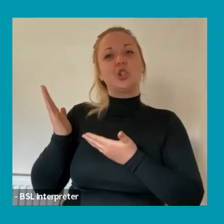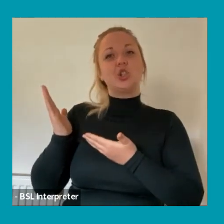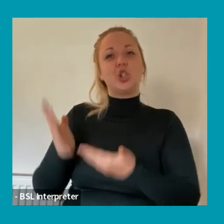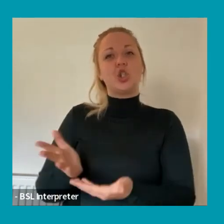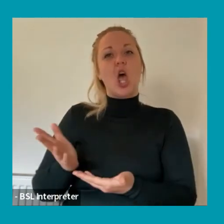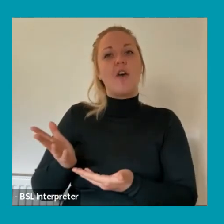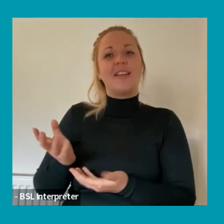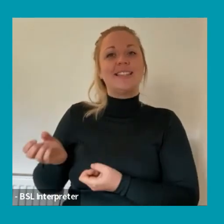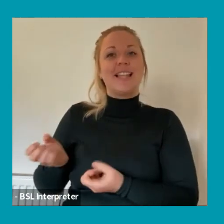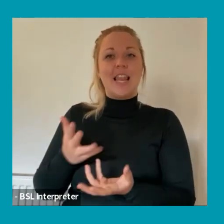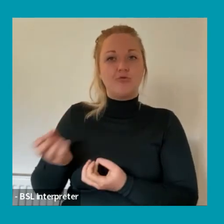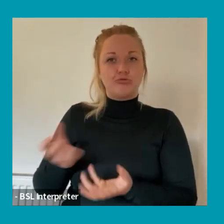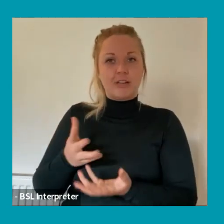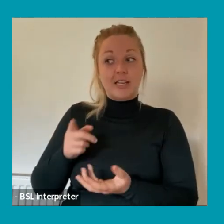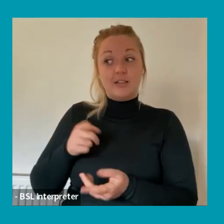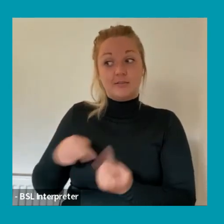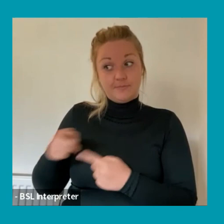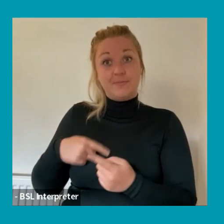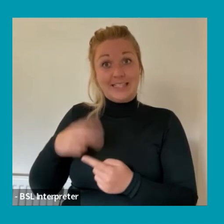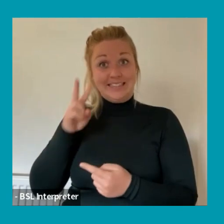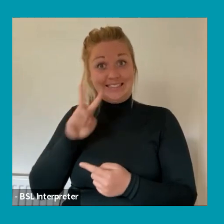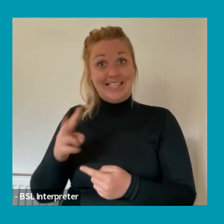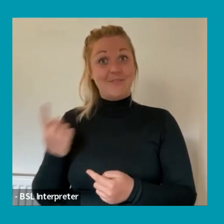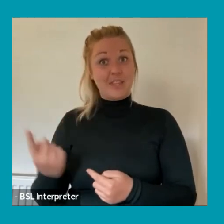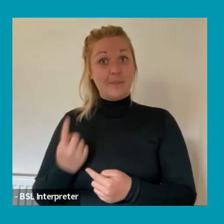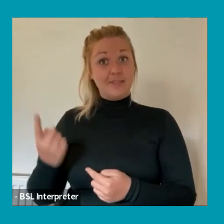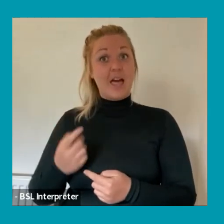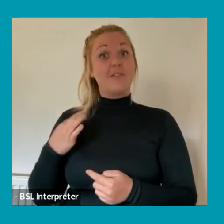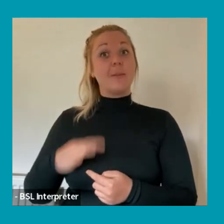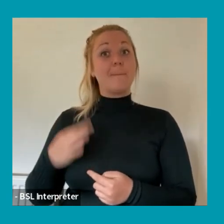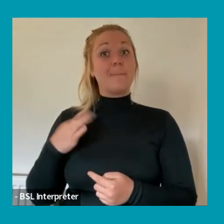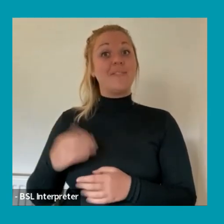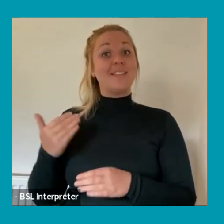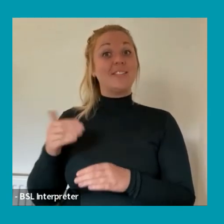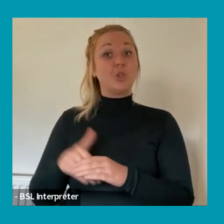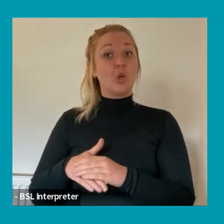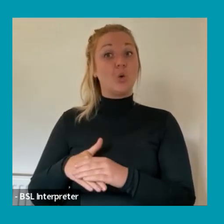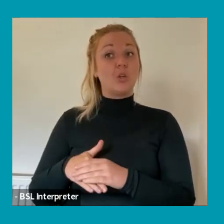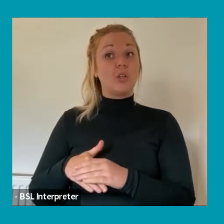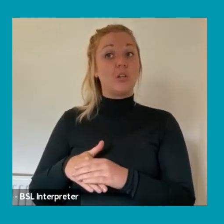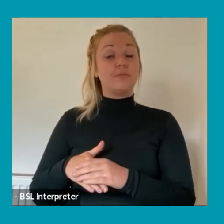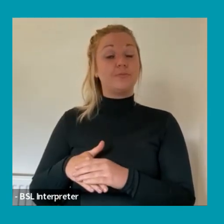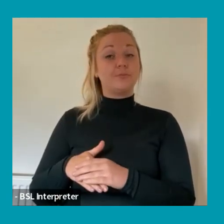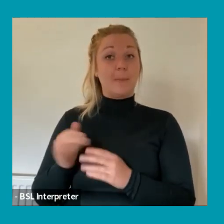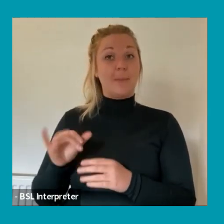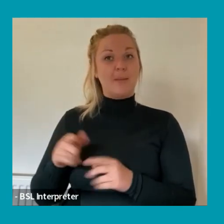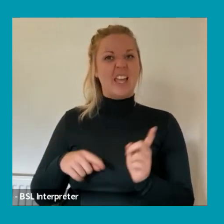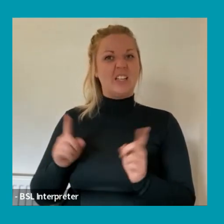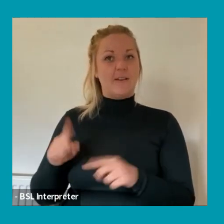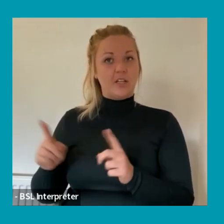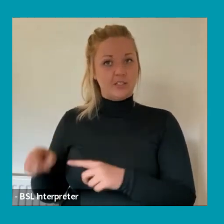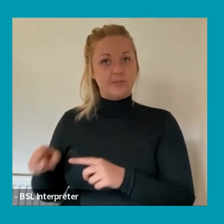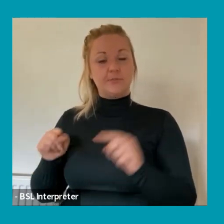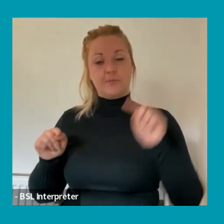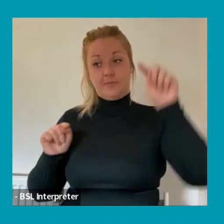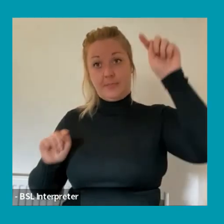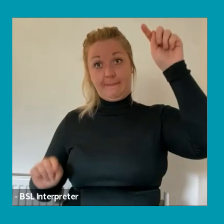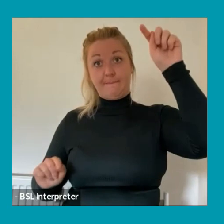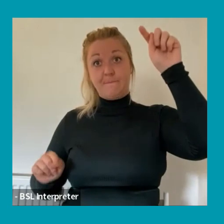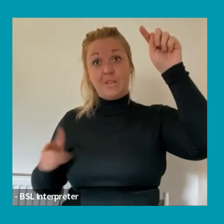themselves the benefits of inclusion or maybe more diverse, but haven't yet got to that frozen middle are really keen on inclusion.